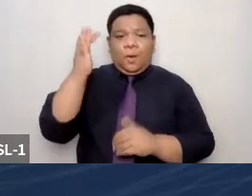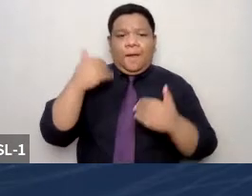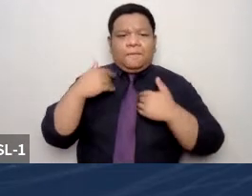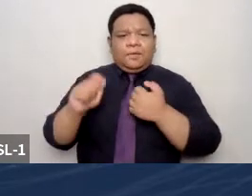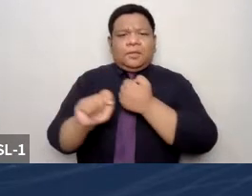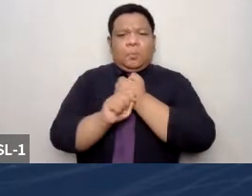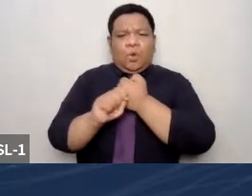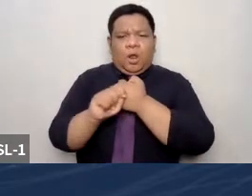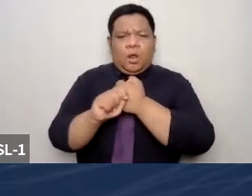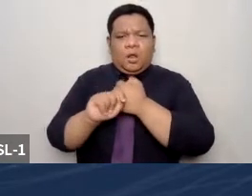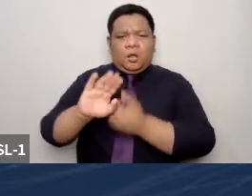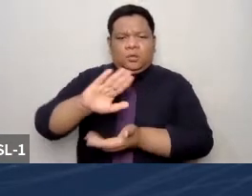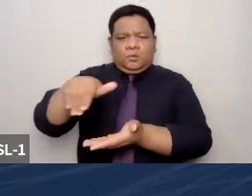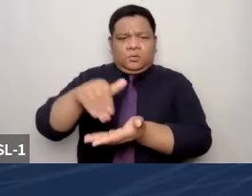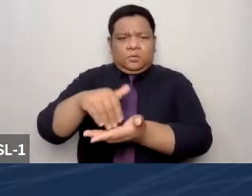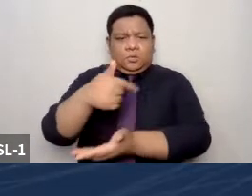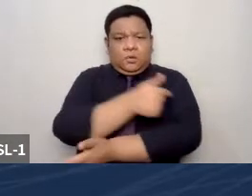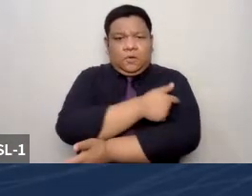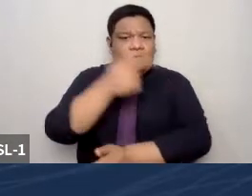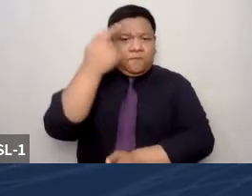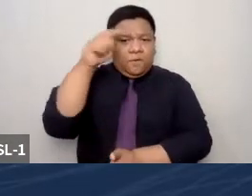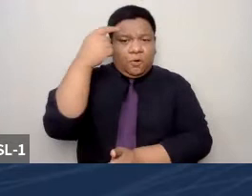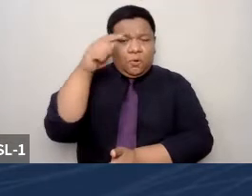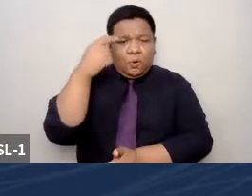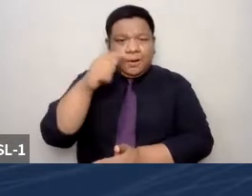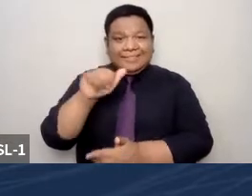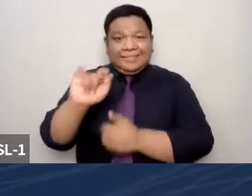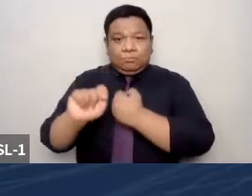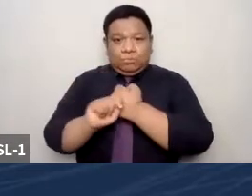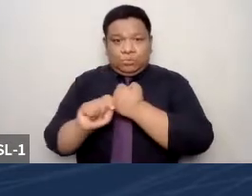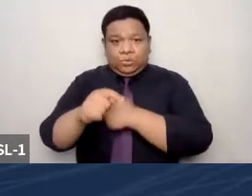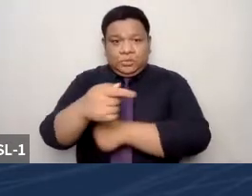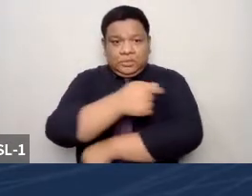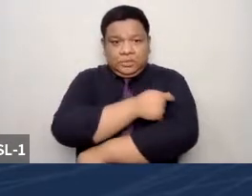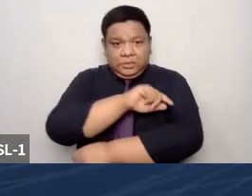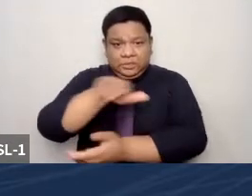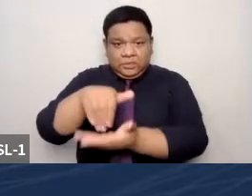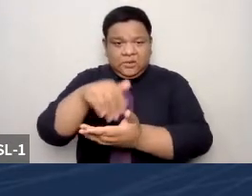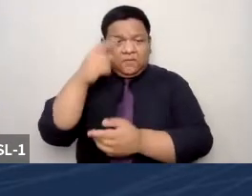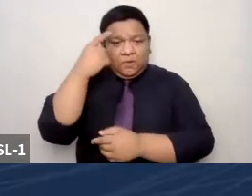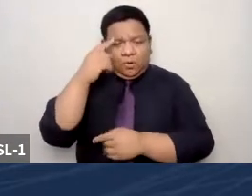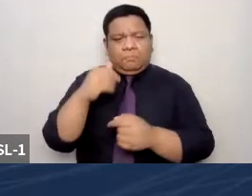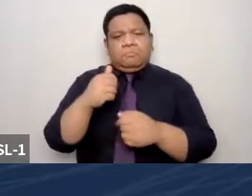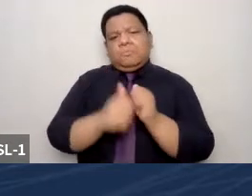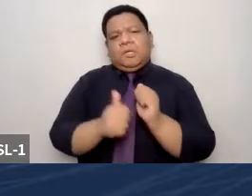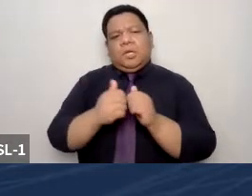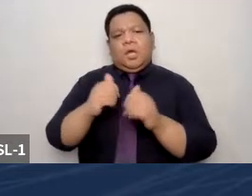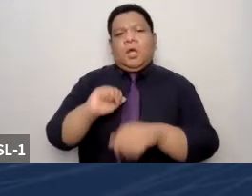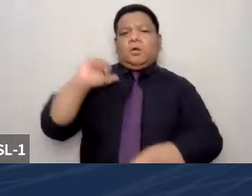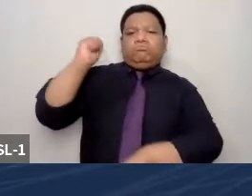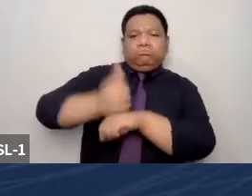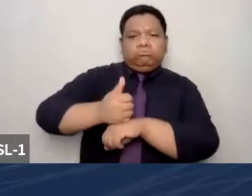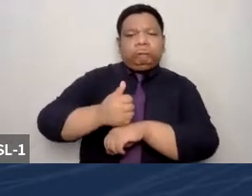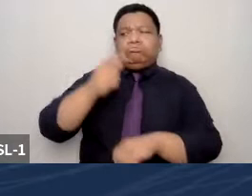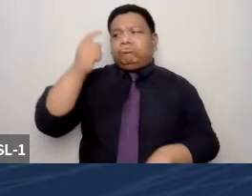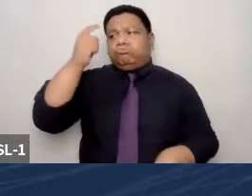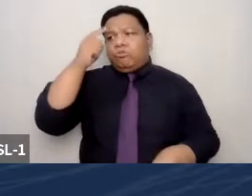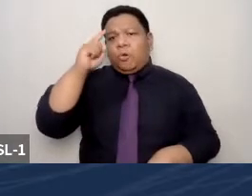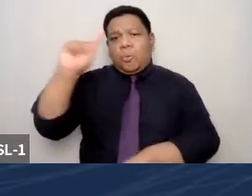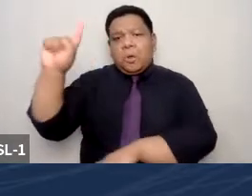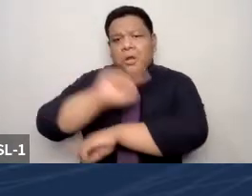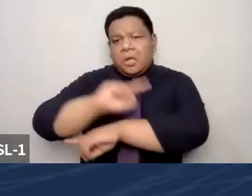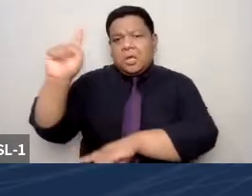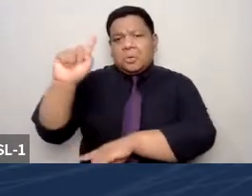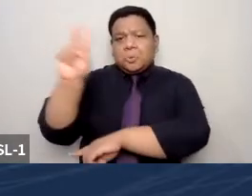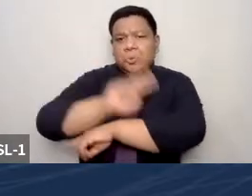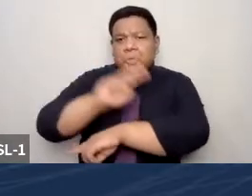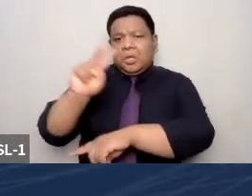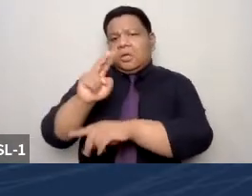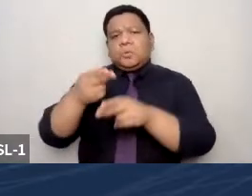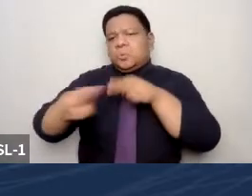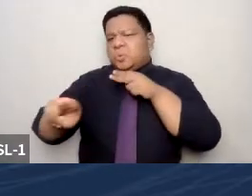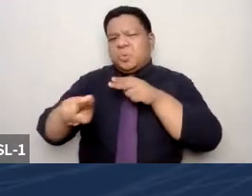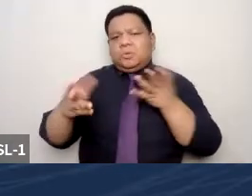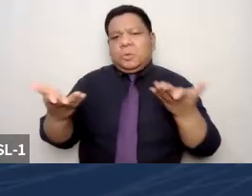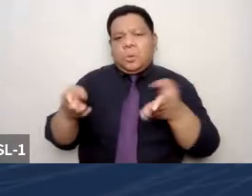Temporary posts are established, meaning we are putting up a vaccination site for one day or two and then we close that vaccination site.